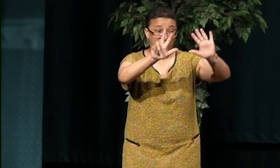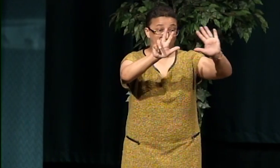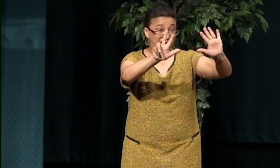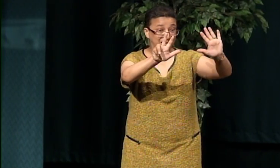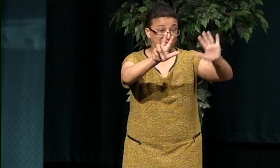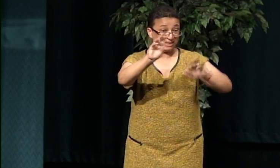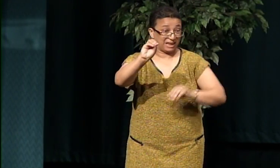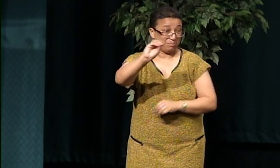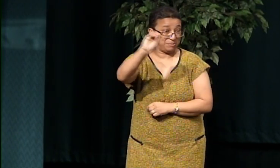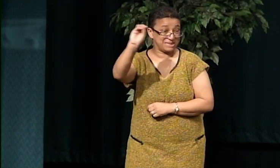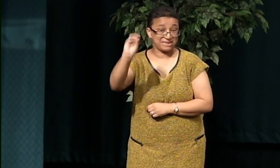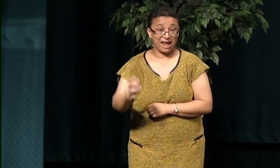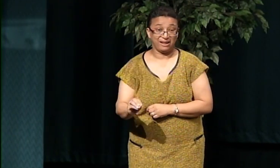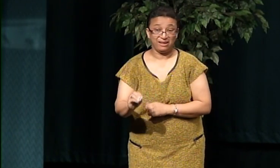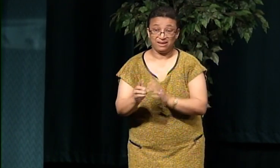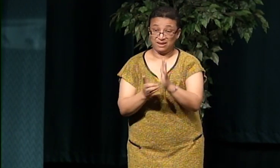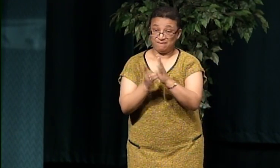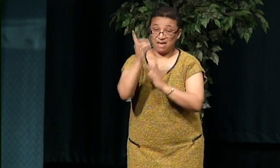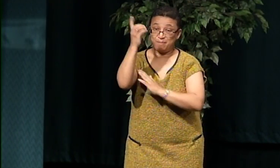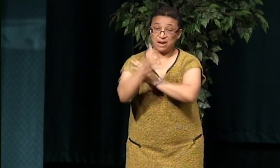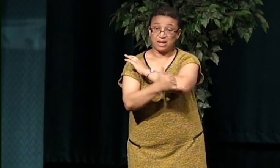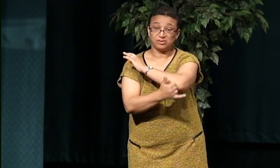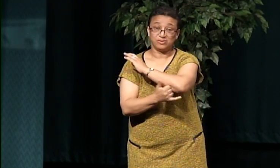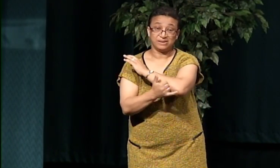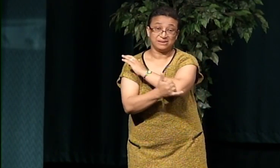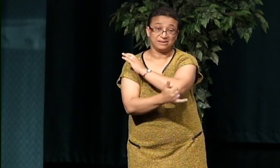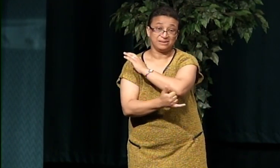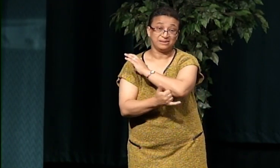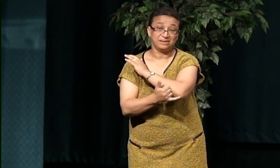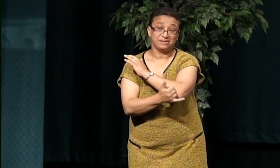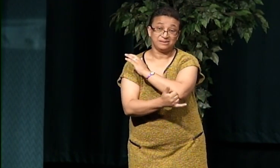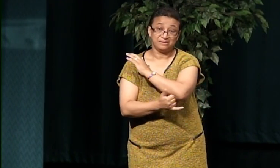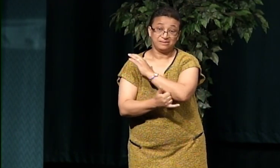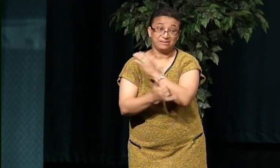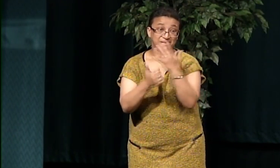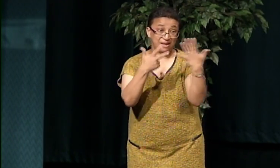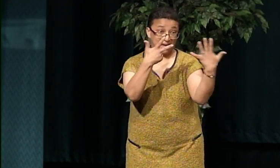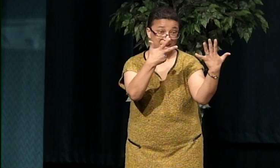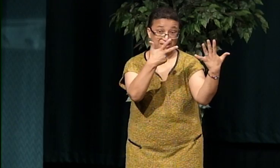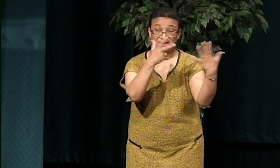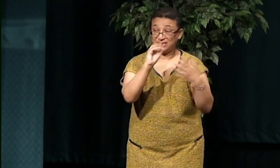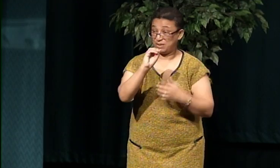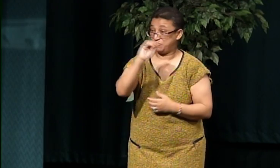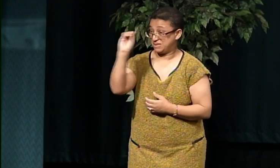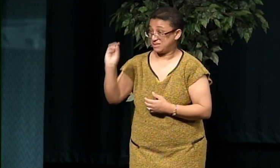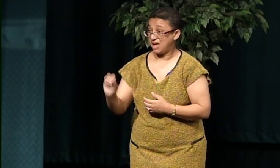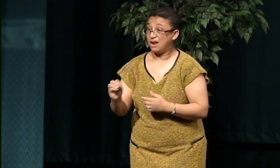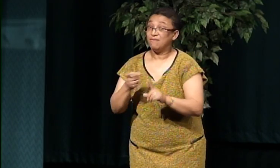80% of them live in developing countries.